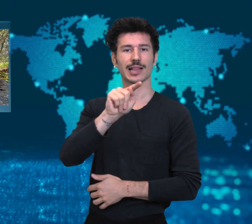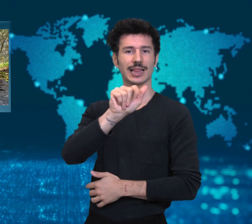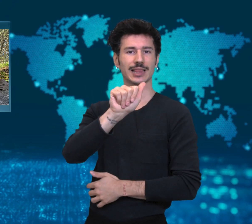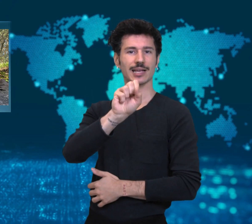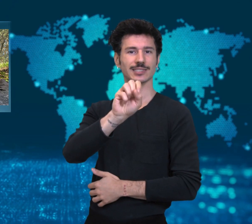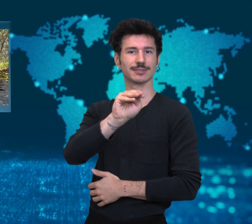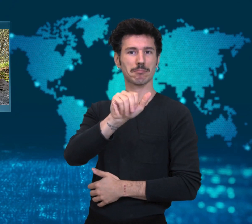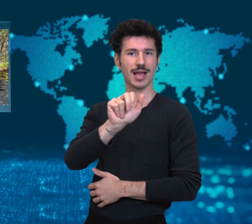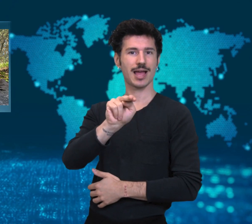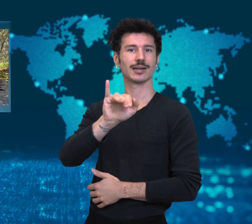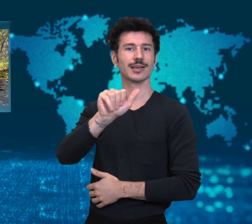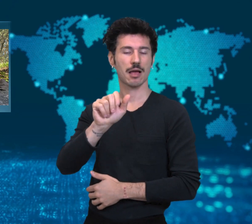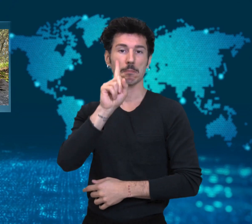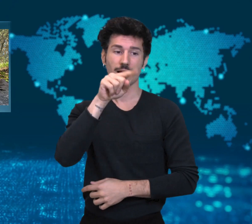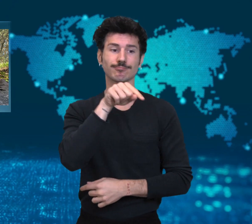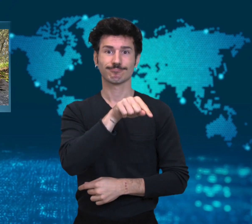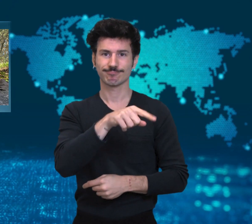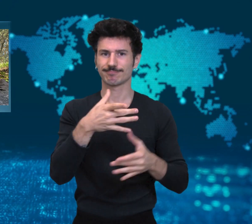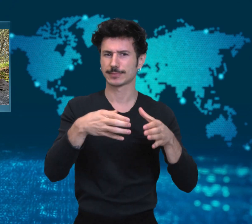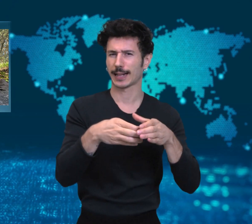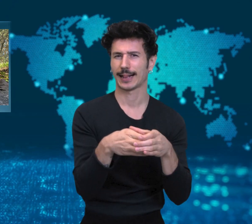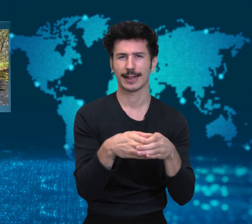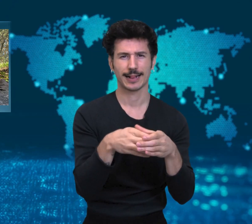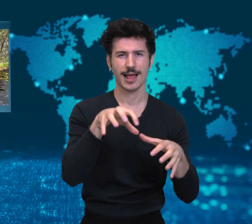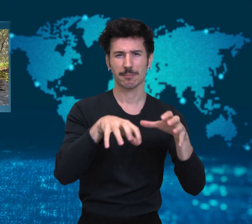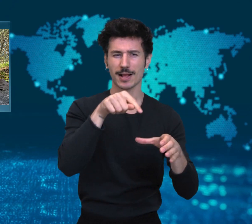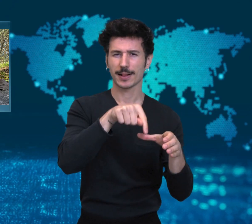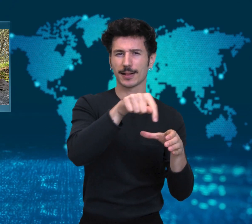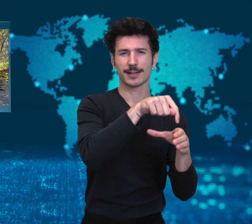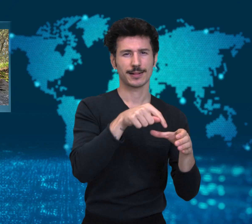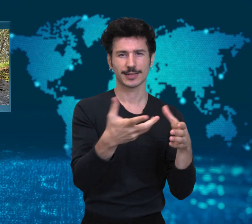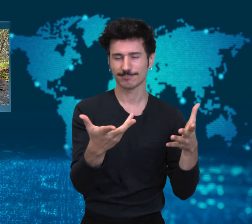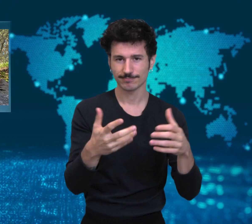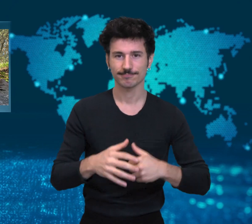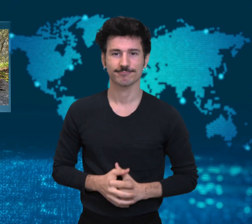they are an endangered species themselves.